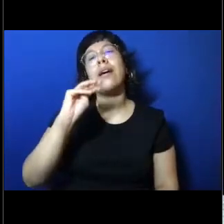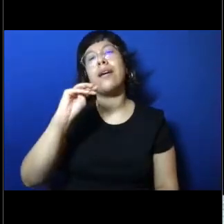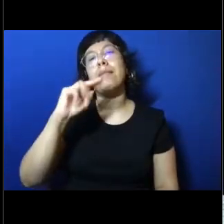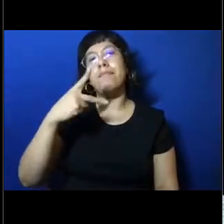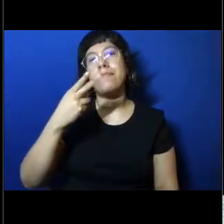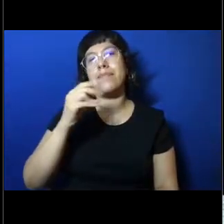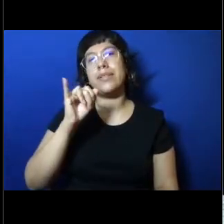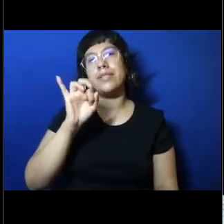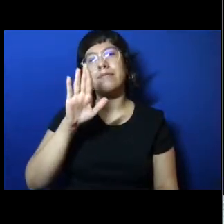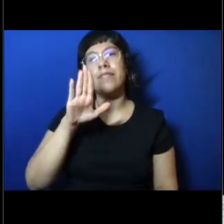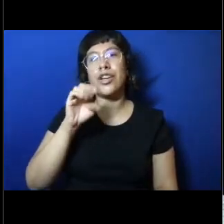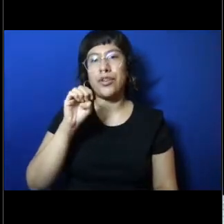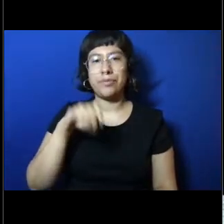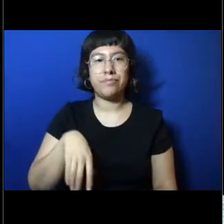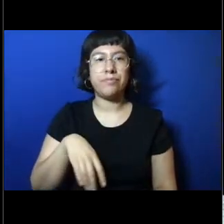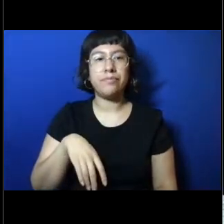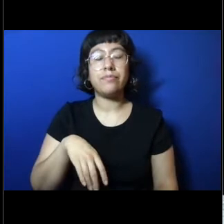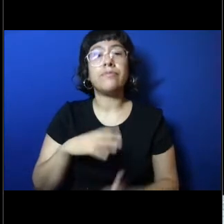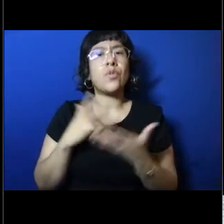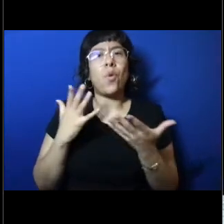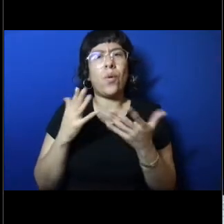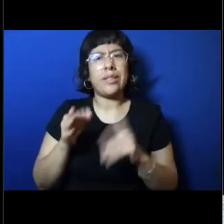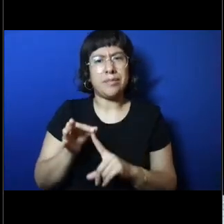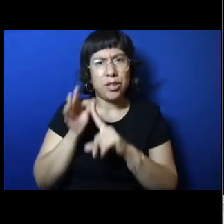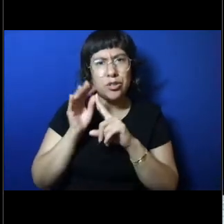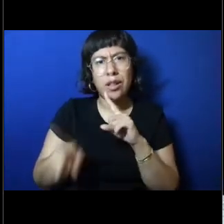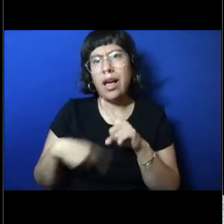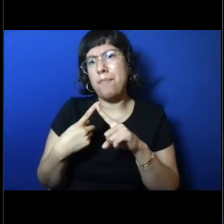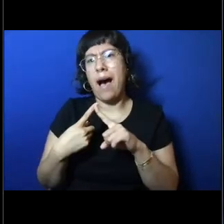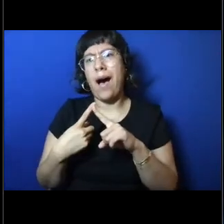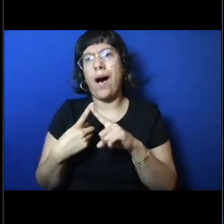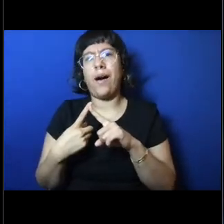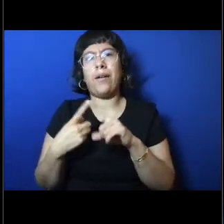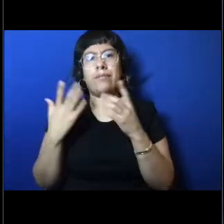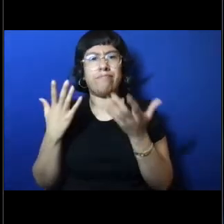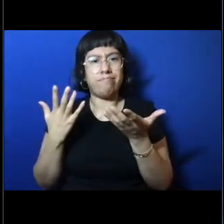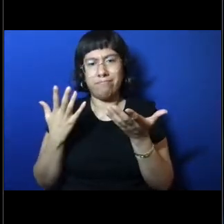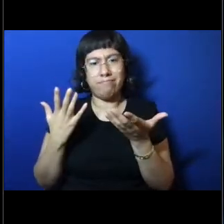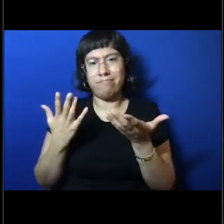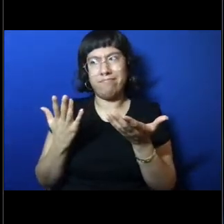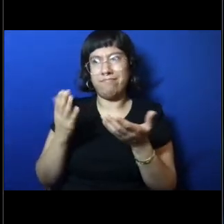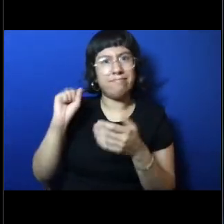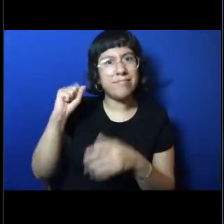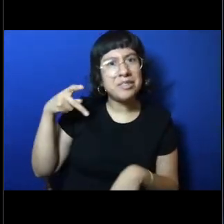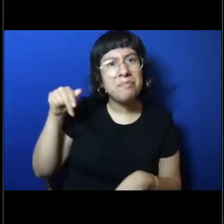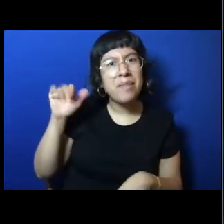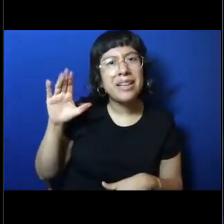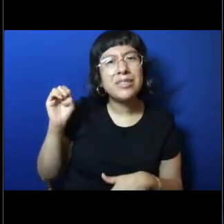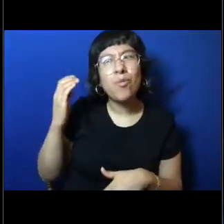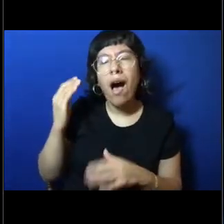So what's so special about being in orbit? And what can we see there in space? And what can we do to help the people that, the meteorologists?